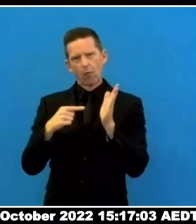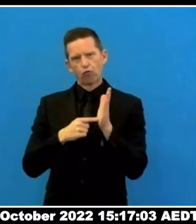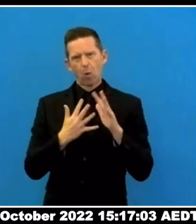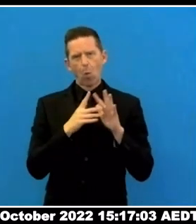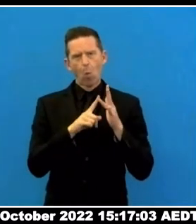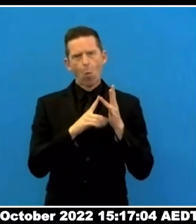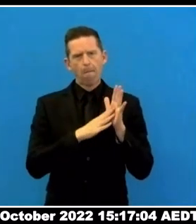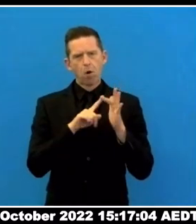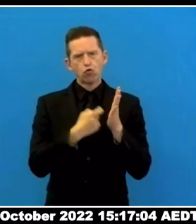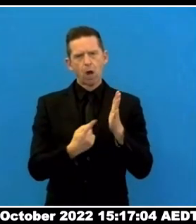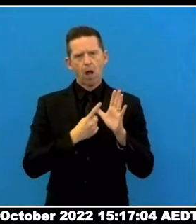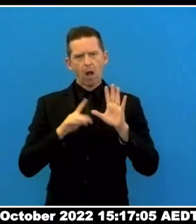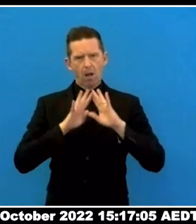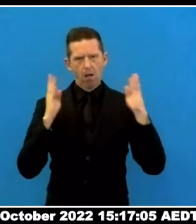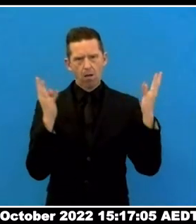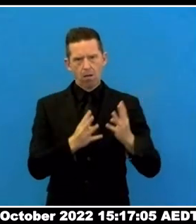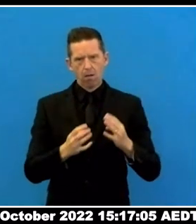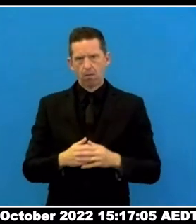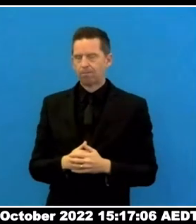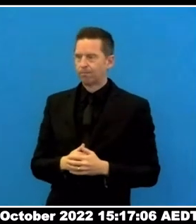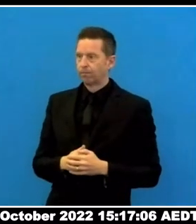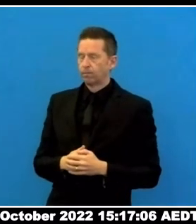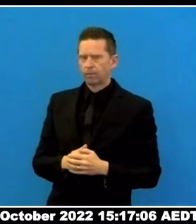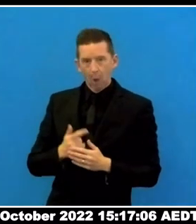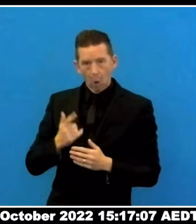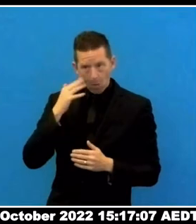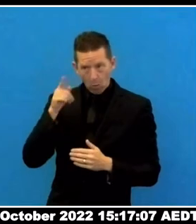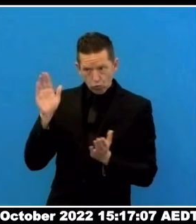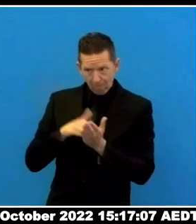And when you arrived, were your children quite small at that time?